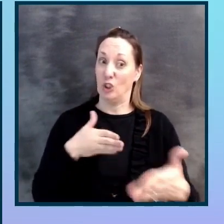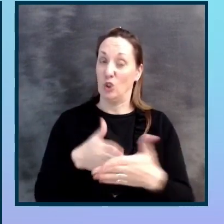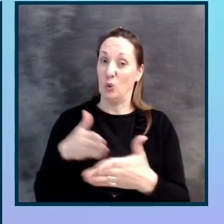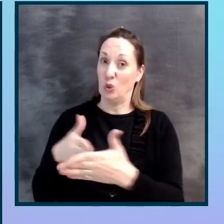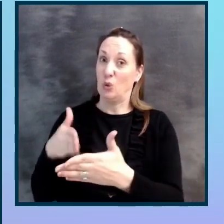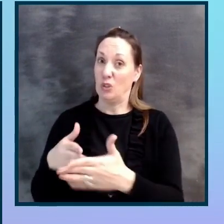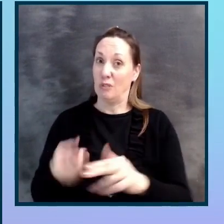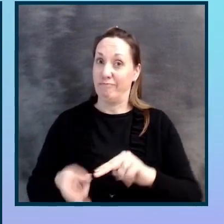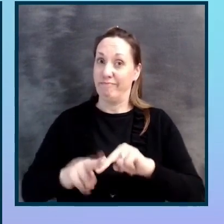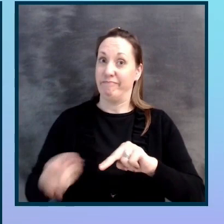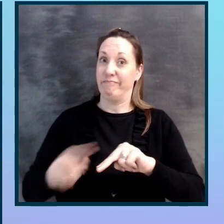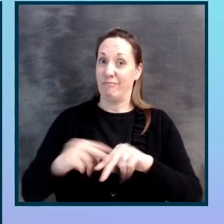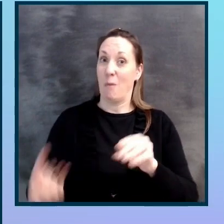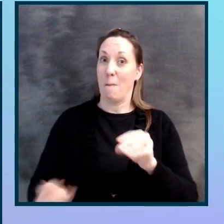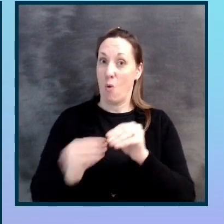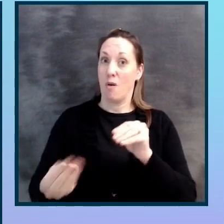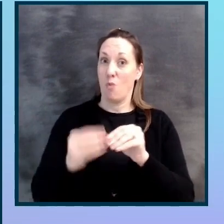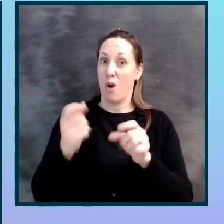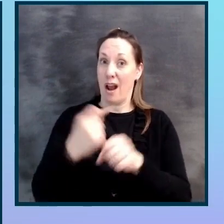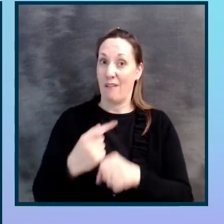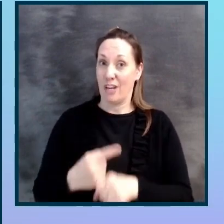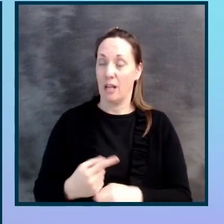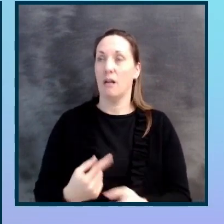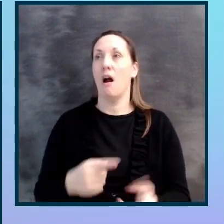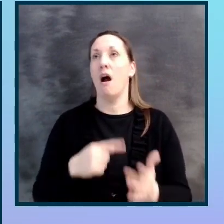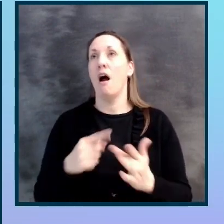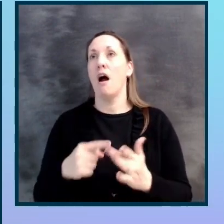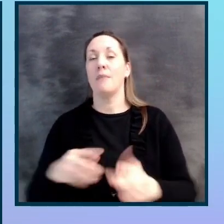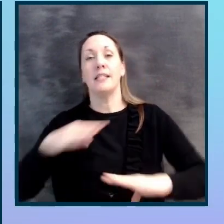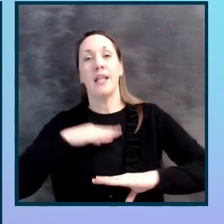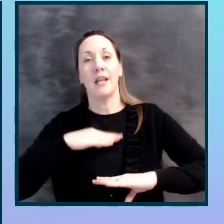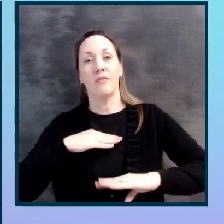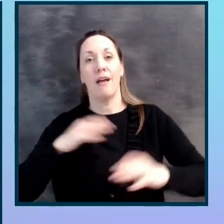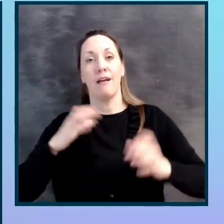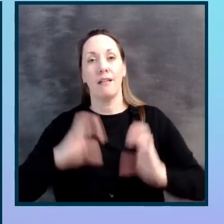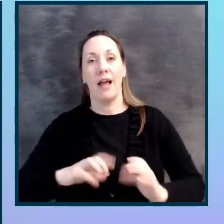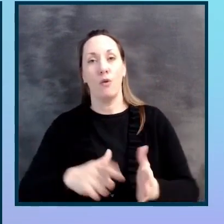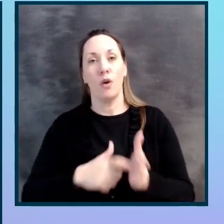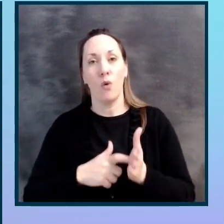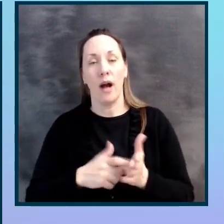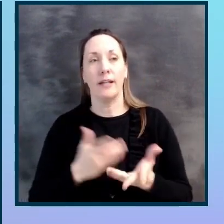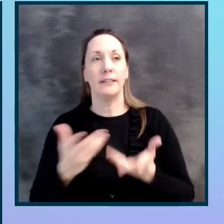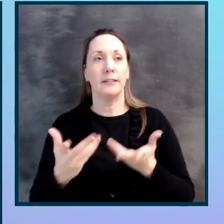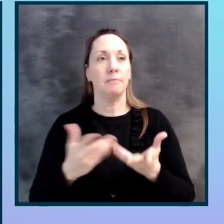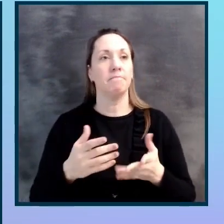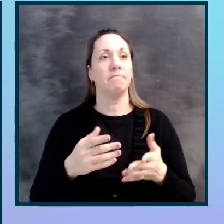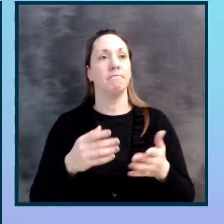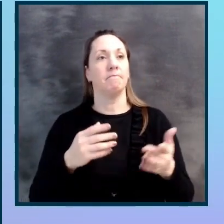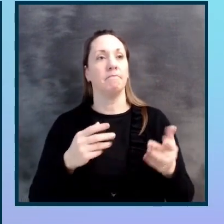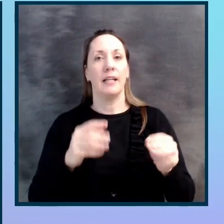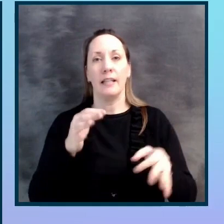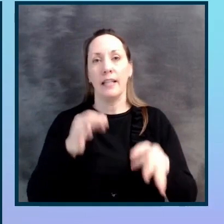So yeah, satisfying client requirements, mitigating litigation, those are,